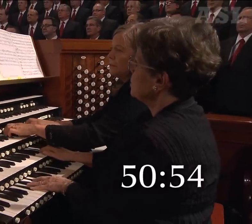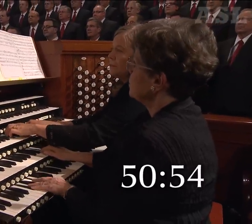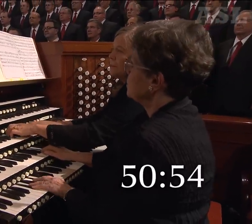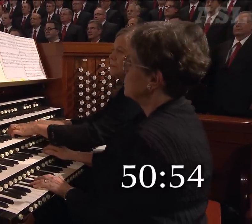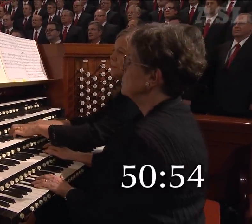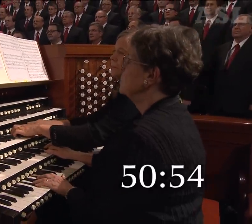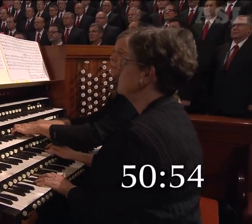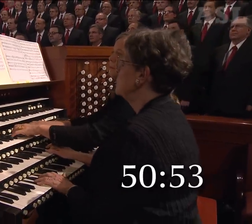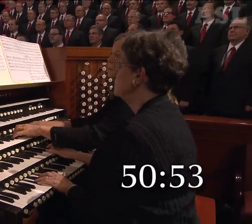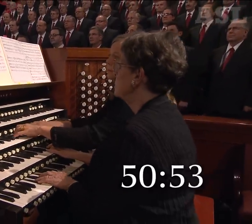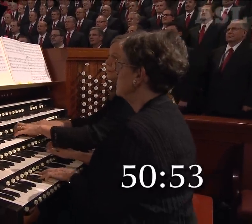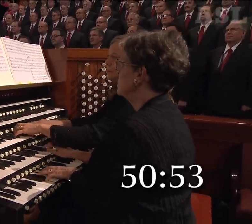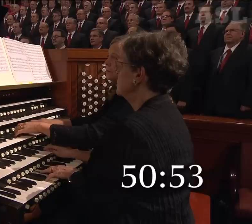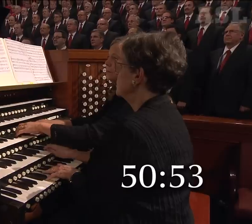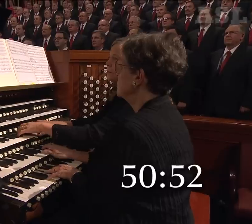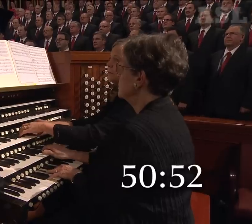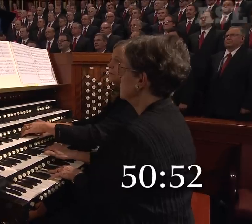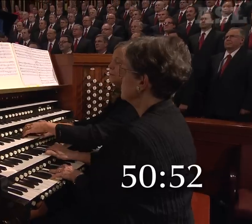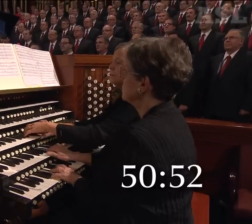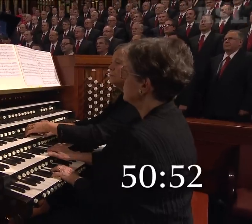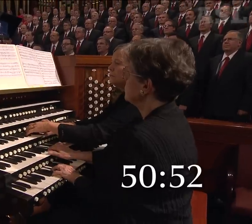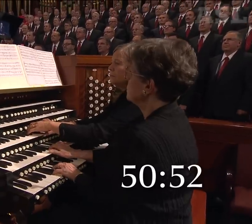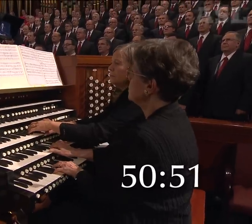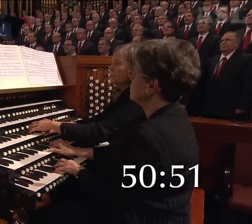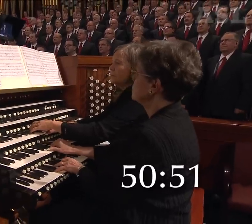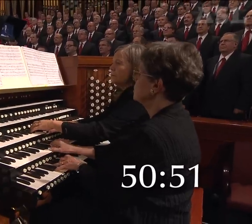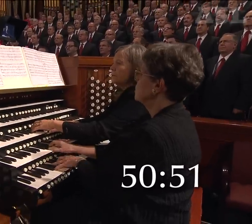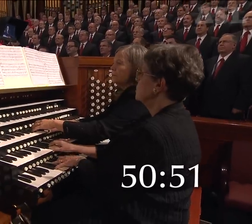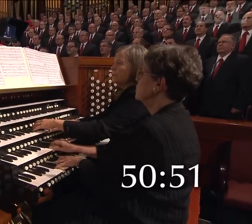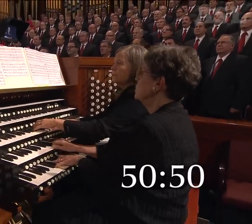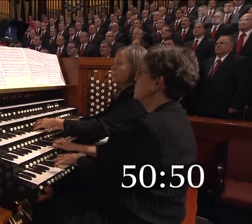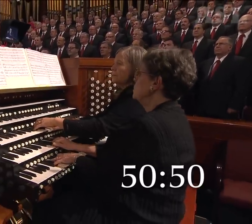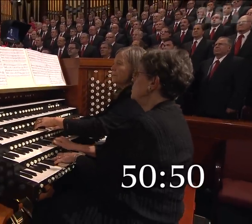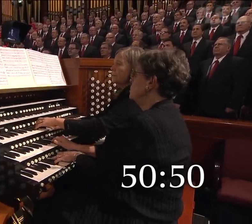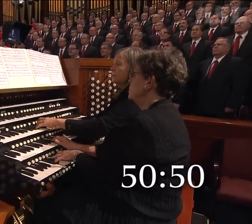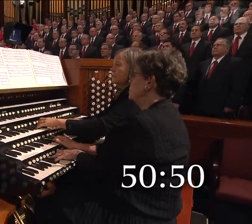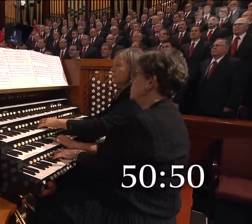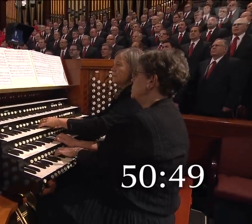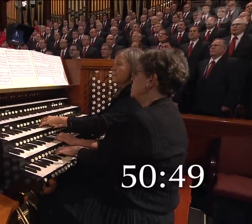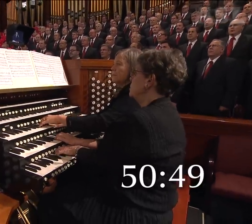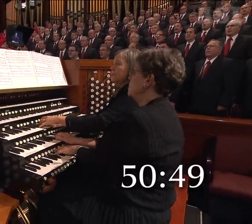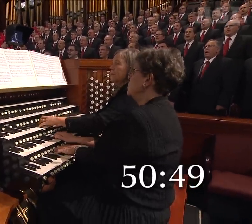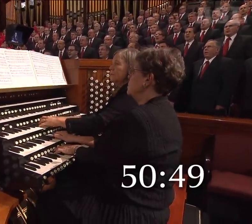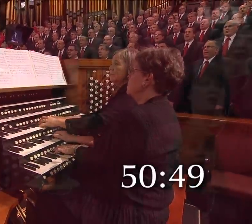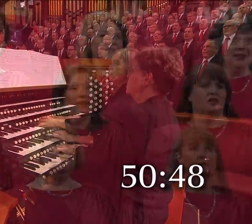OF THE CHURCH OF JESUS CHRIST OF LATTER-DAY SAINTS.